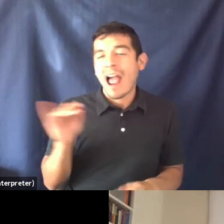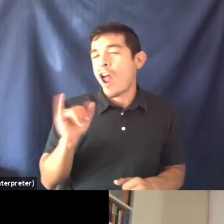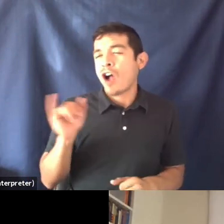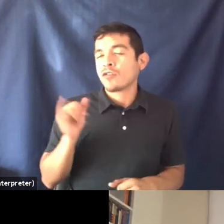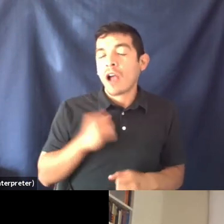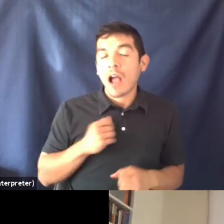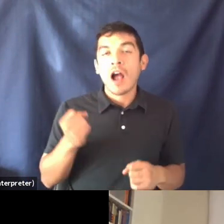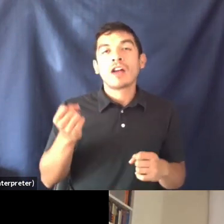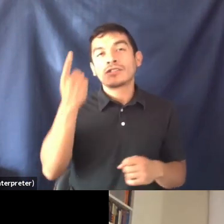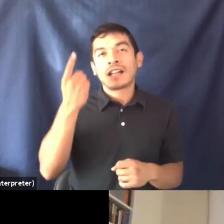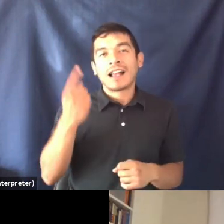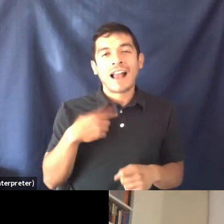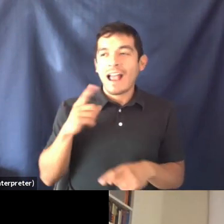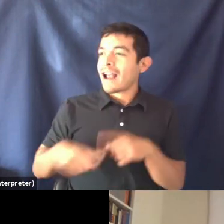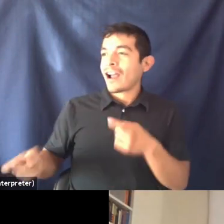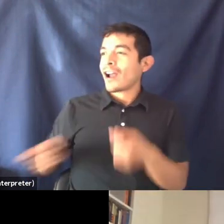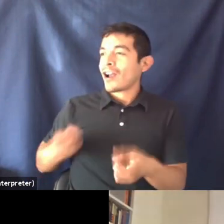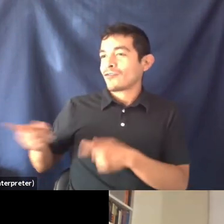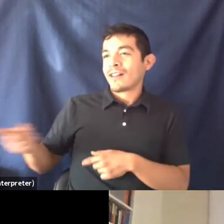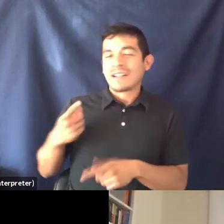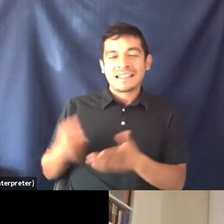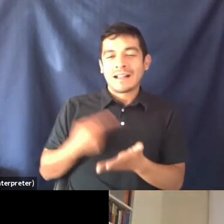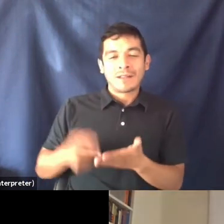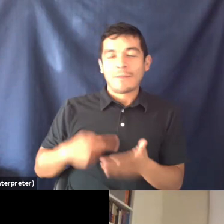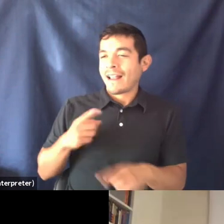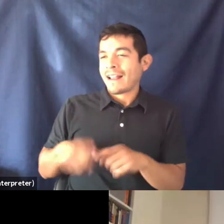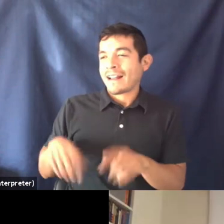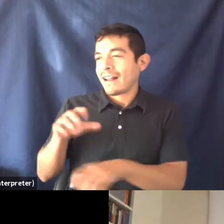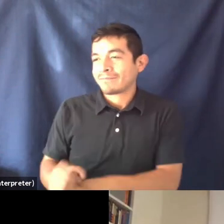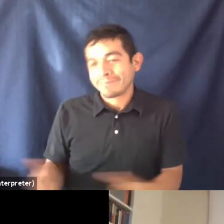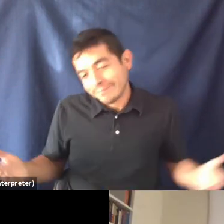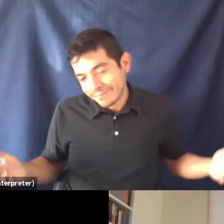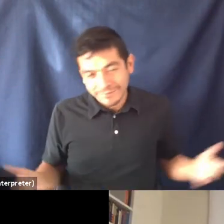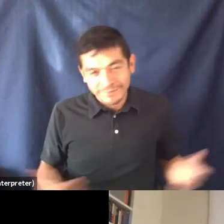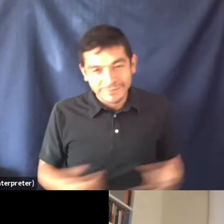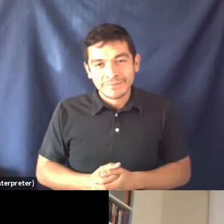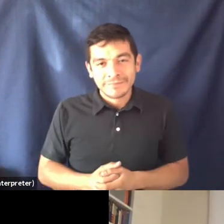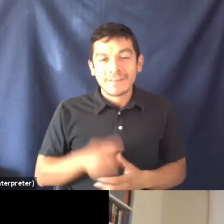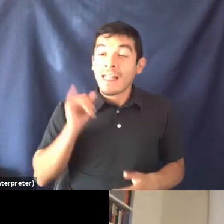look, I'm not going to be able to catch up. (Elizabeth mumbling) That was my approach.